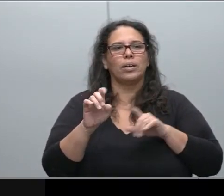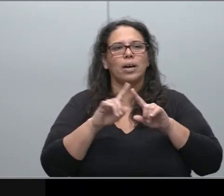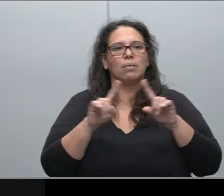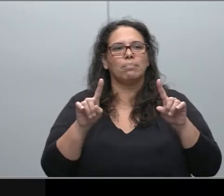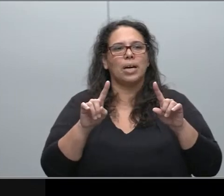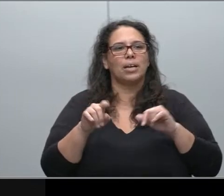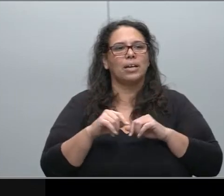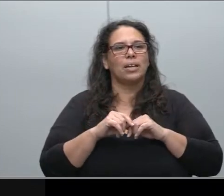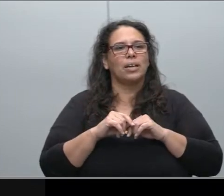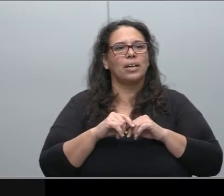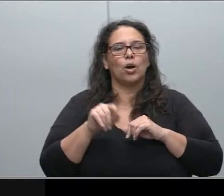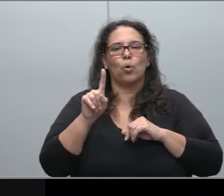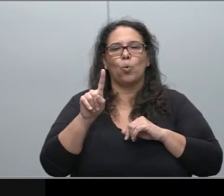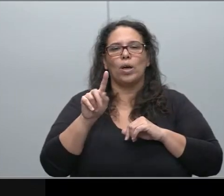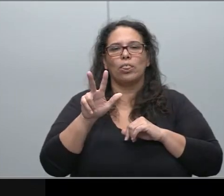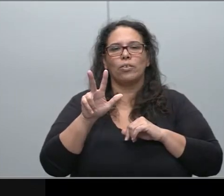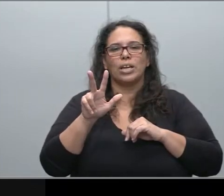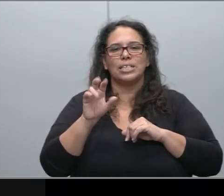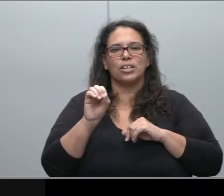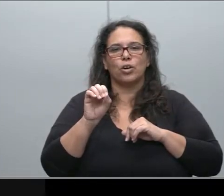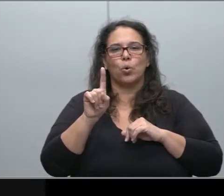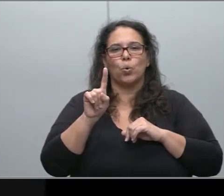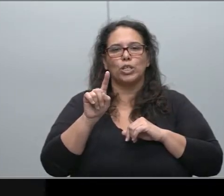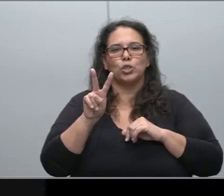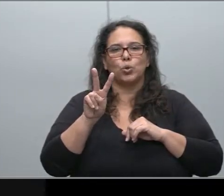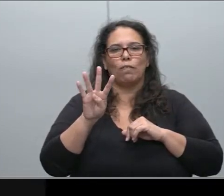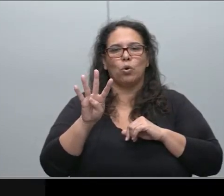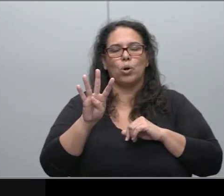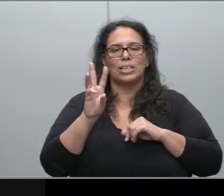So as you can see, several people have already started to answer.